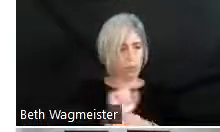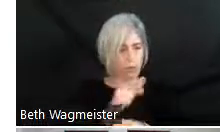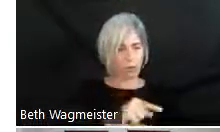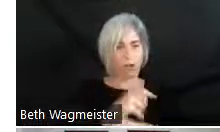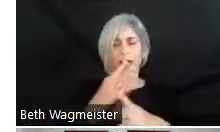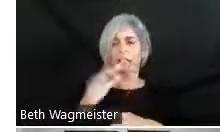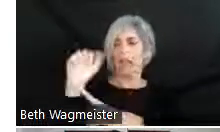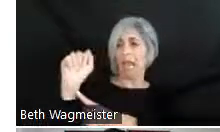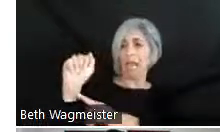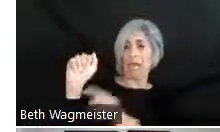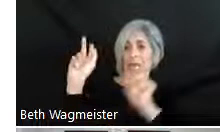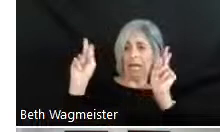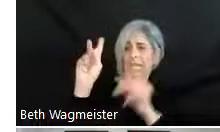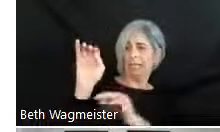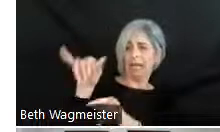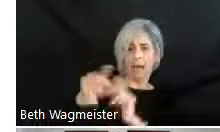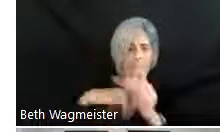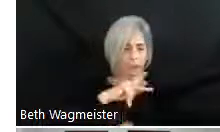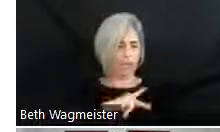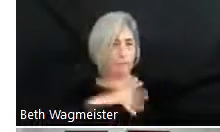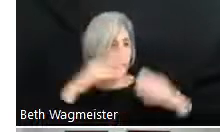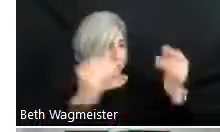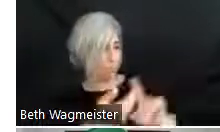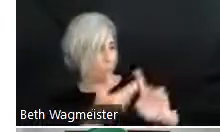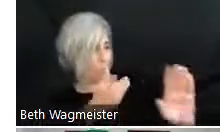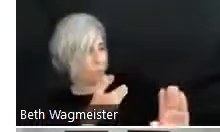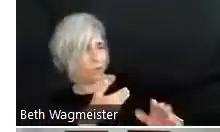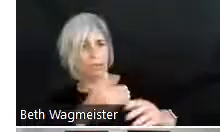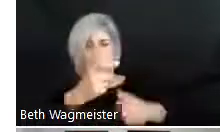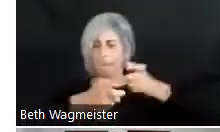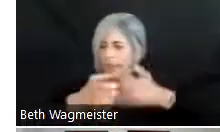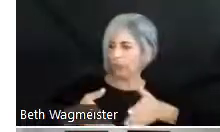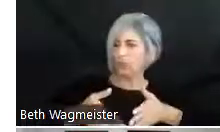personalities. People who came from sales before, managers, things like that. They walked